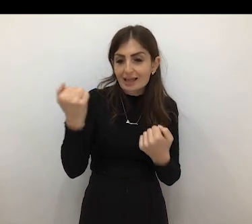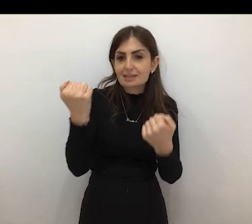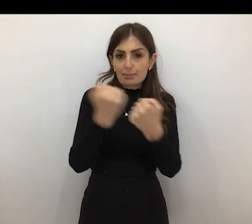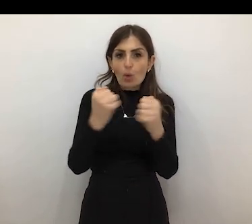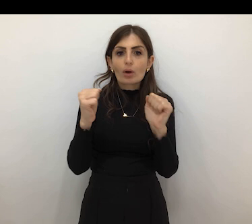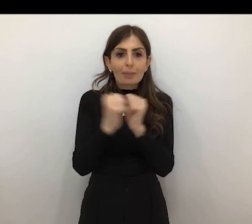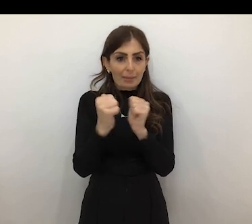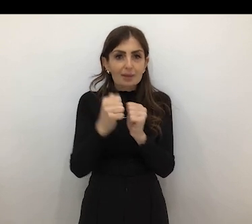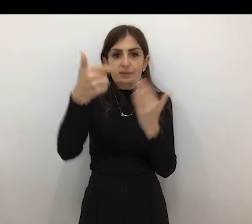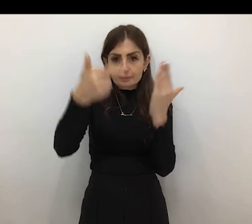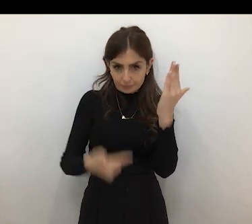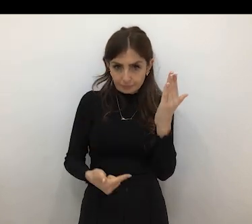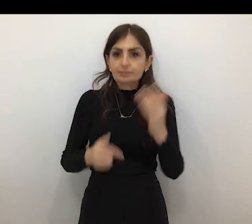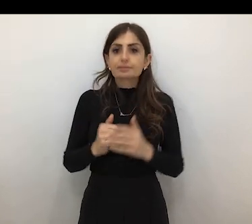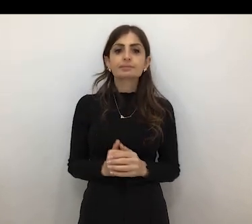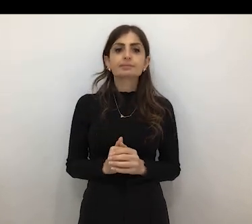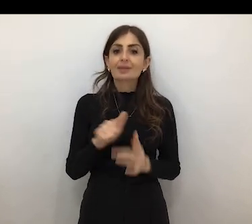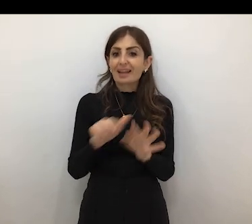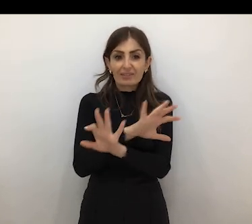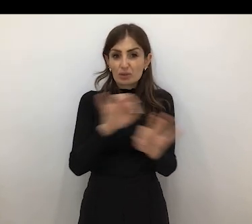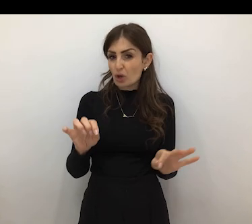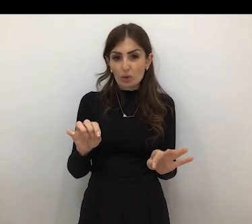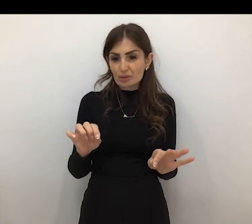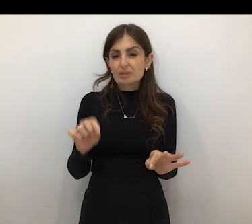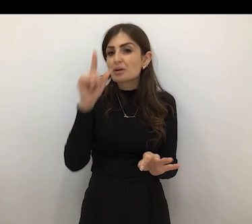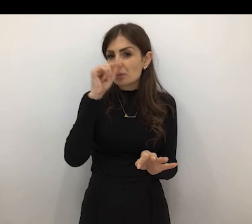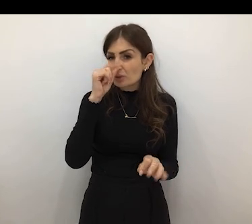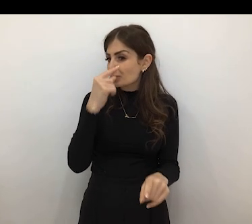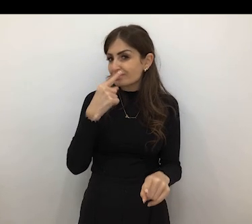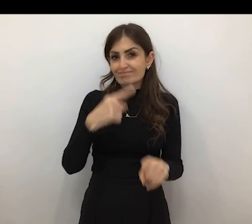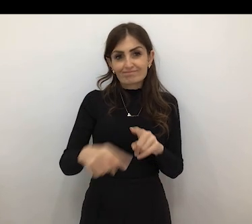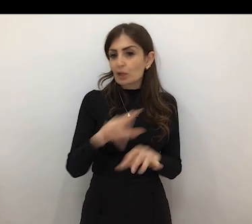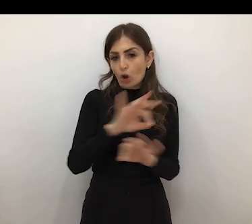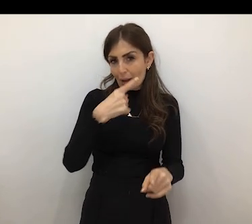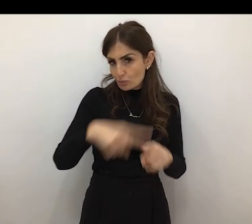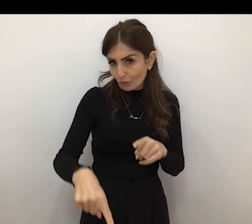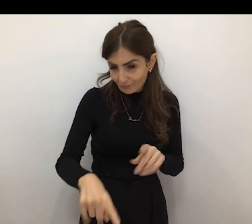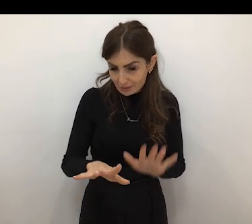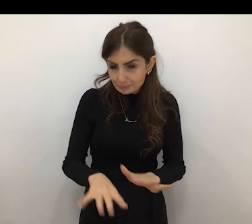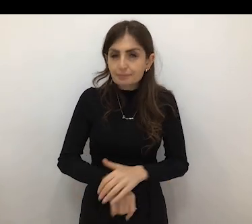the 'Support Material' section. If you do not do this, your application may be ineligible. If you